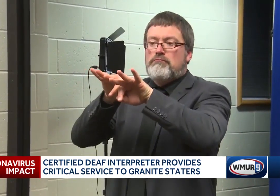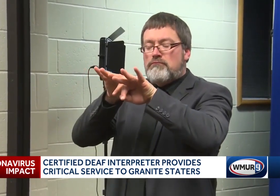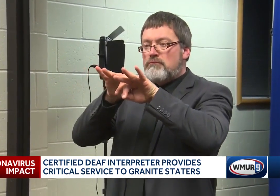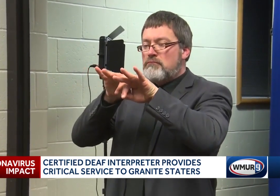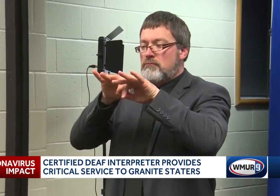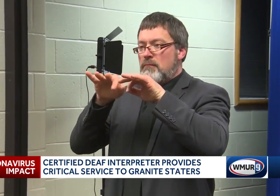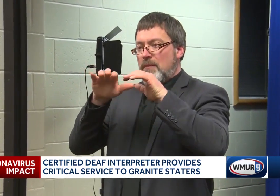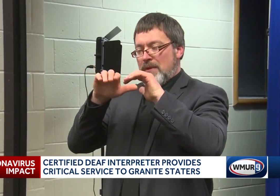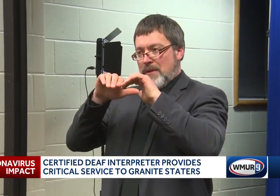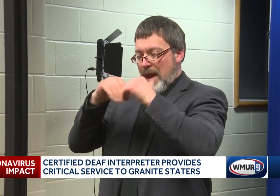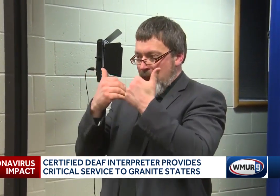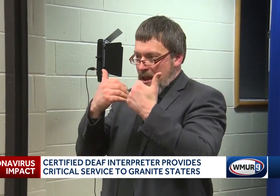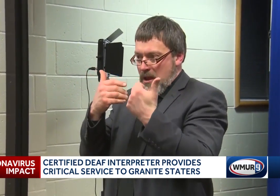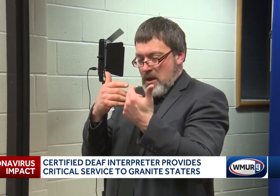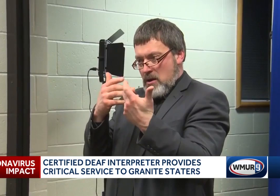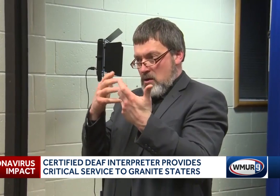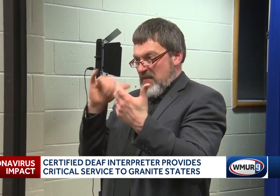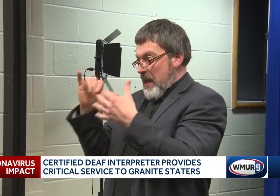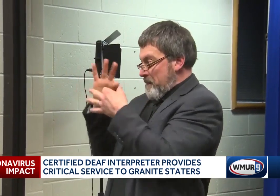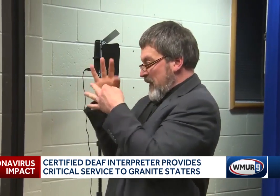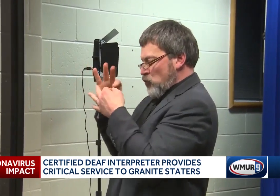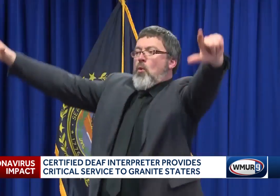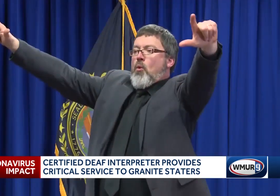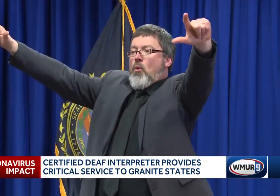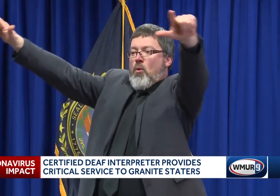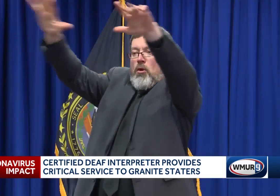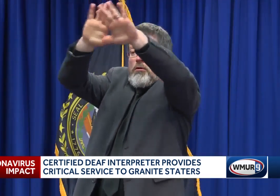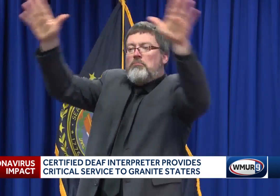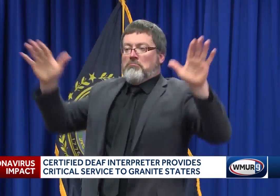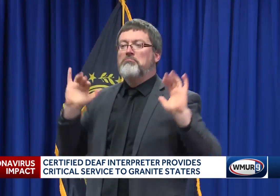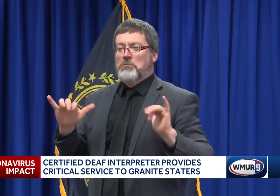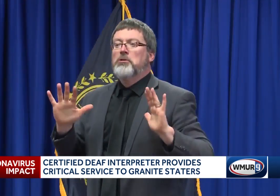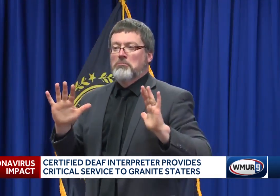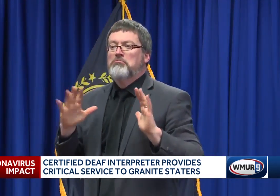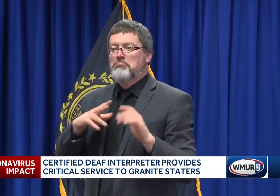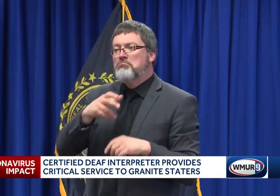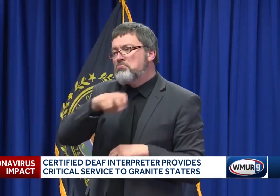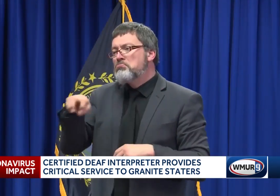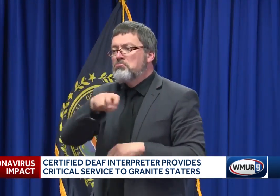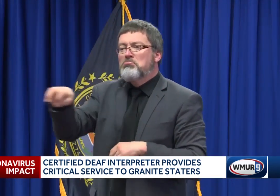REALLY VITAL TO THAT BC WE'RE ABLE TO CONVEY THAT INFORMATION IN OUR NATIVE LANGUAGE AND IT'S JUST T